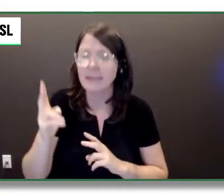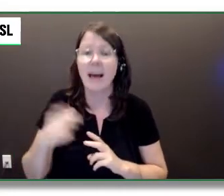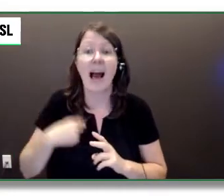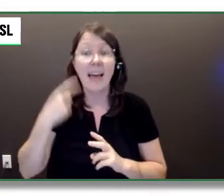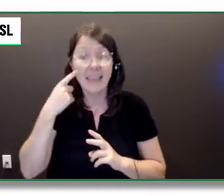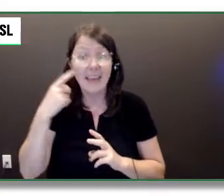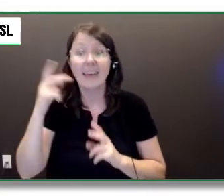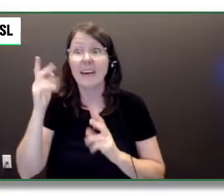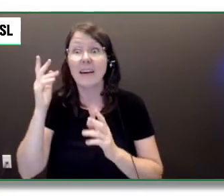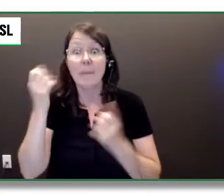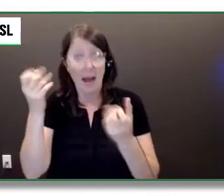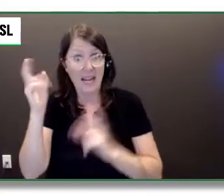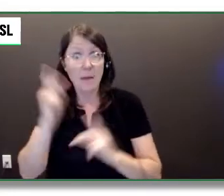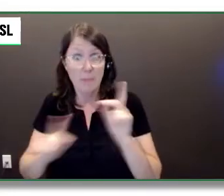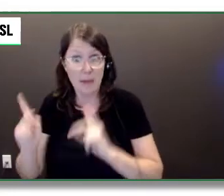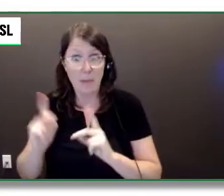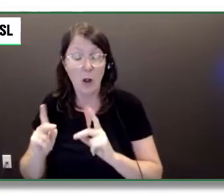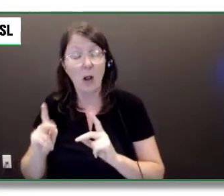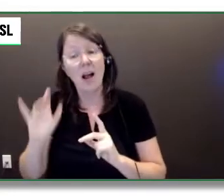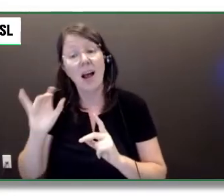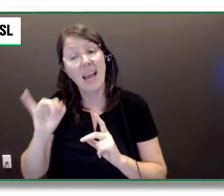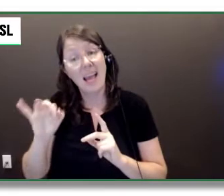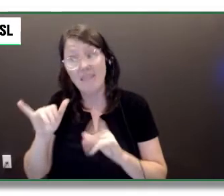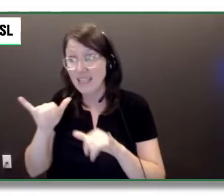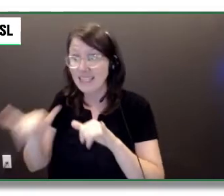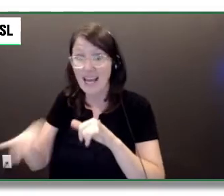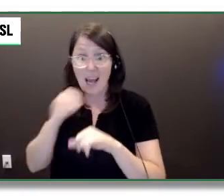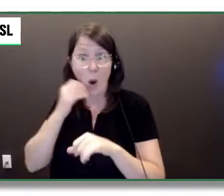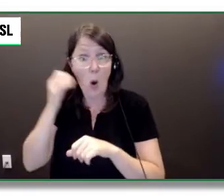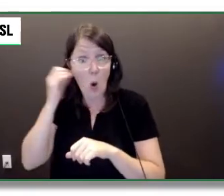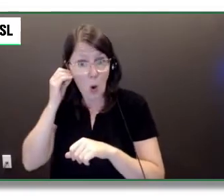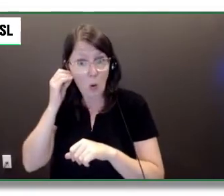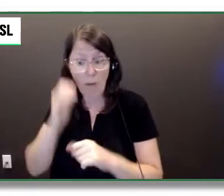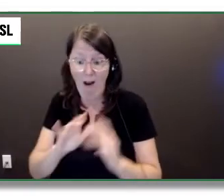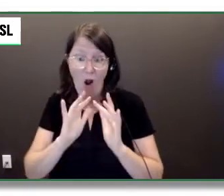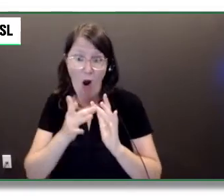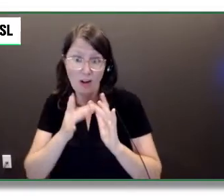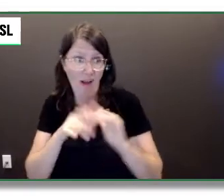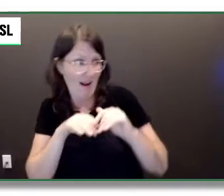virtually or in your home is not considered full participation but